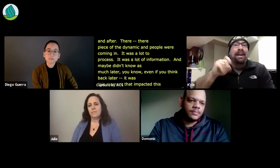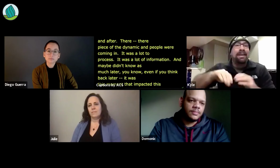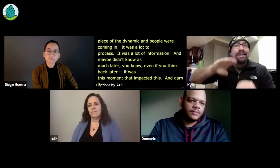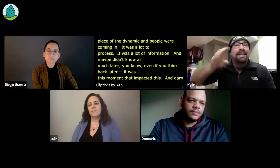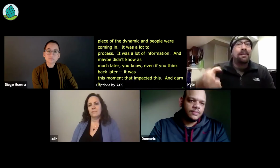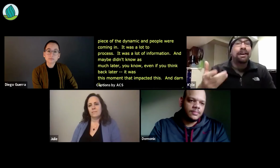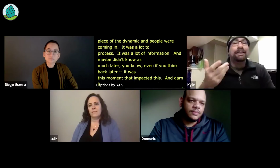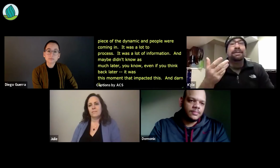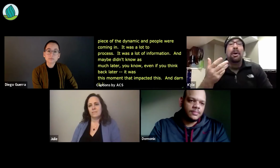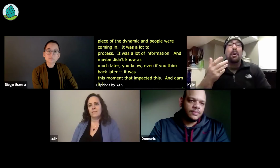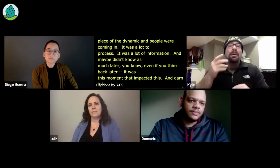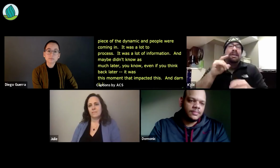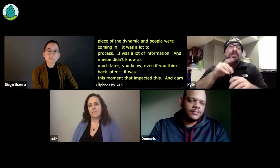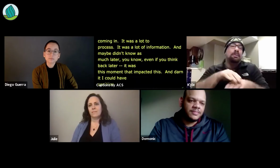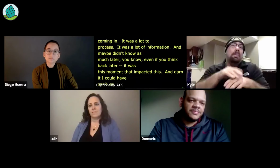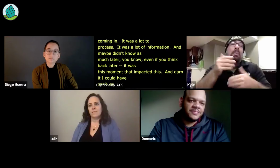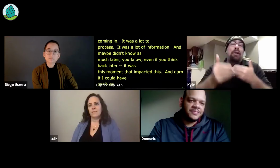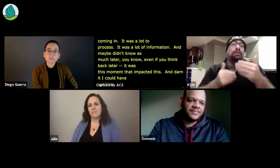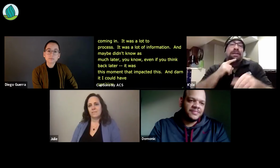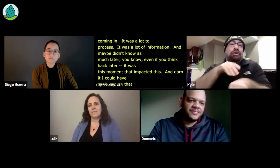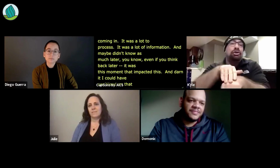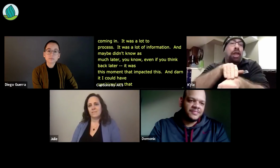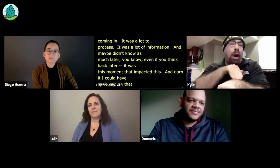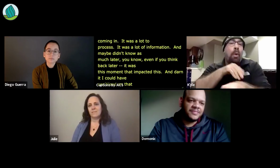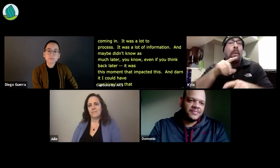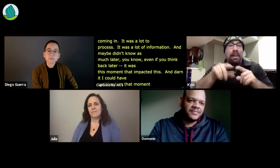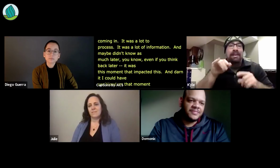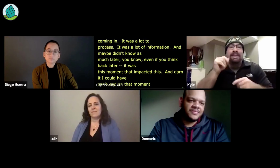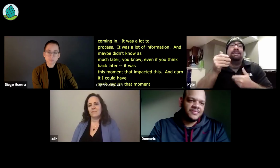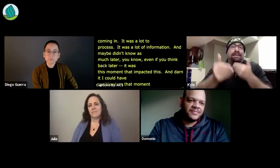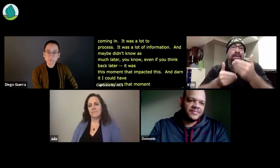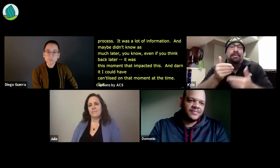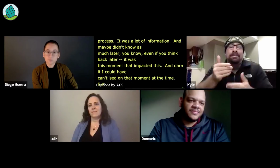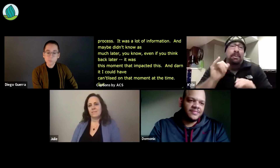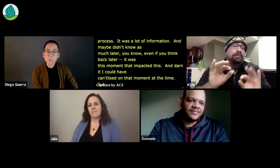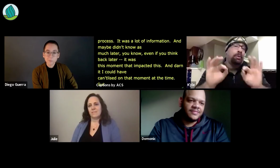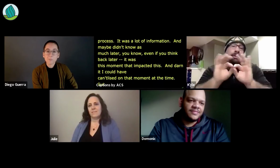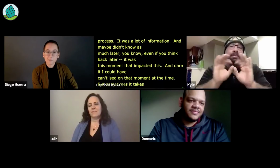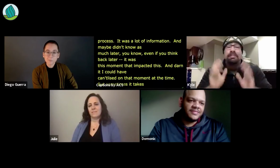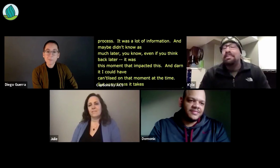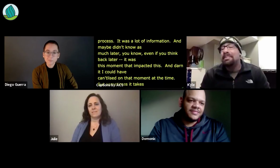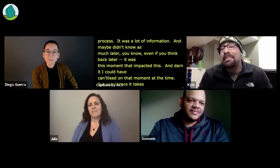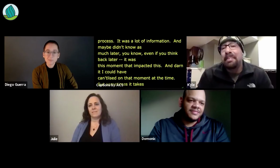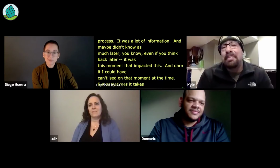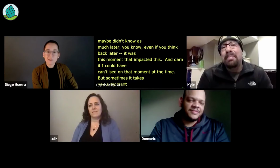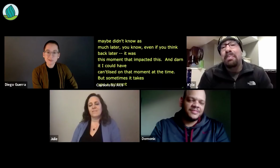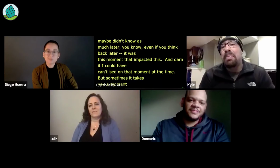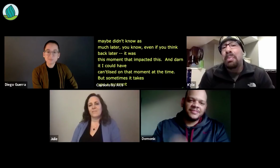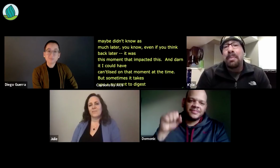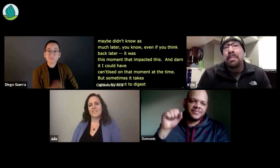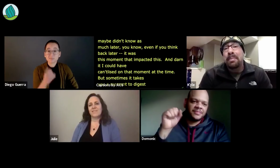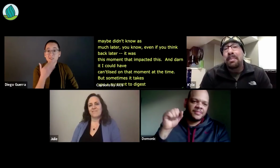But sometimes it takes you a moment to digest. And the process is sometimes lengthy, but I think it's really important to have the process.